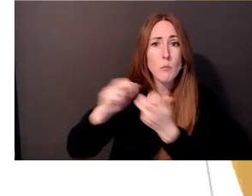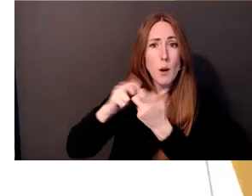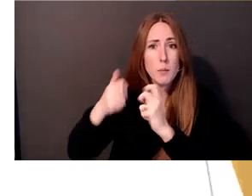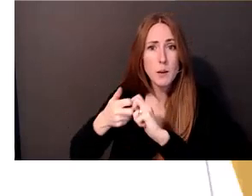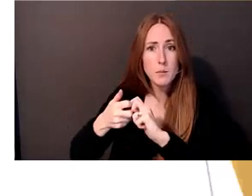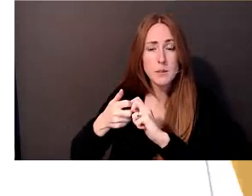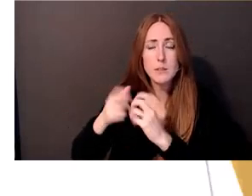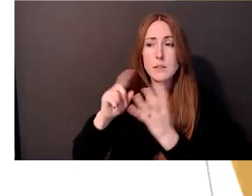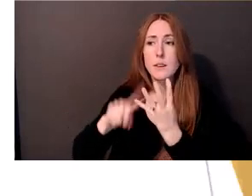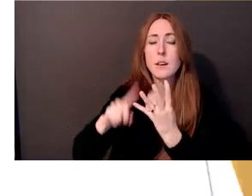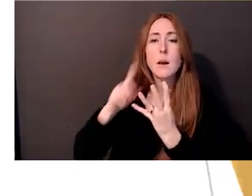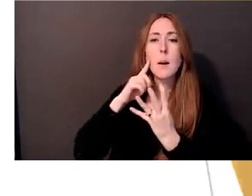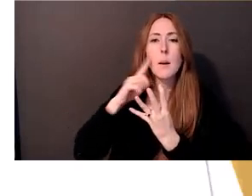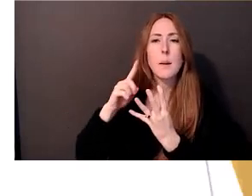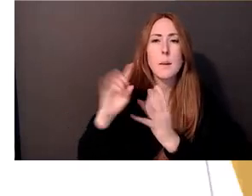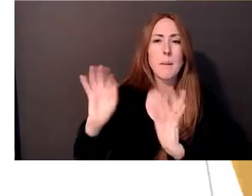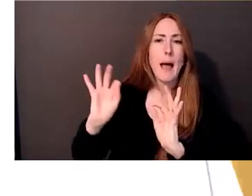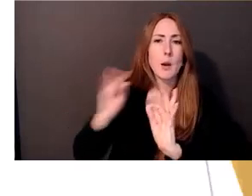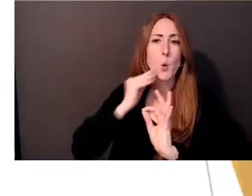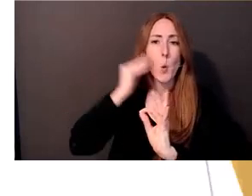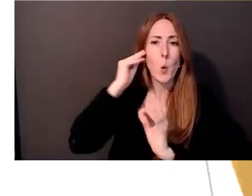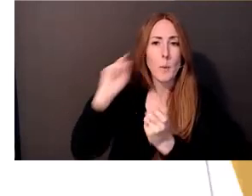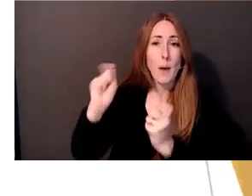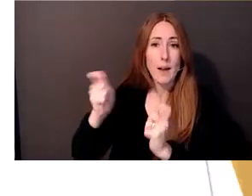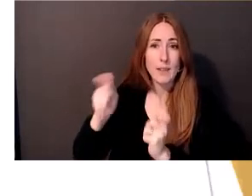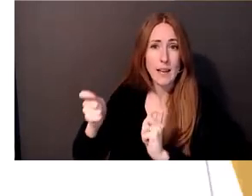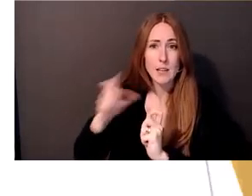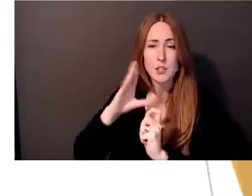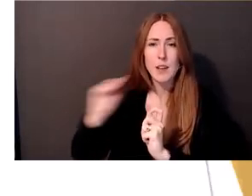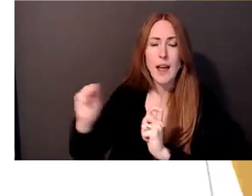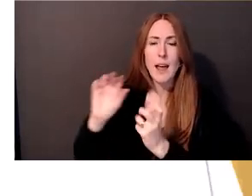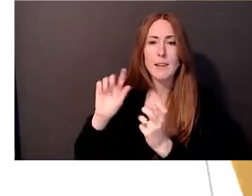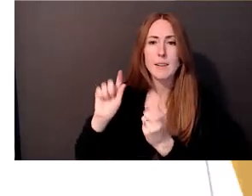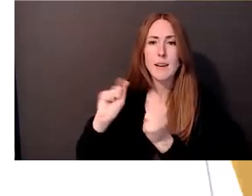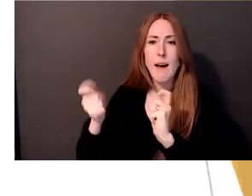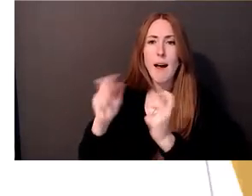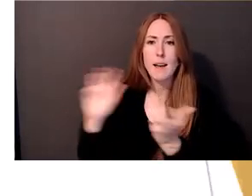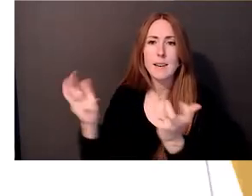and adaptive equipment to help them achieve their goals.